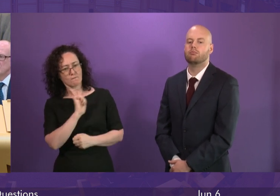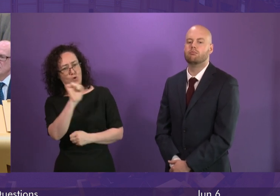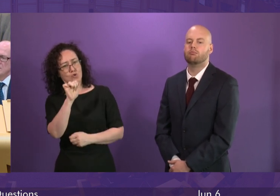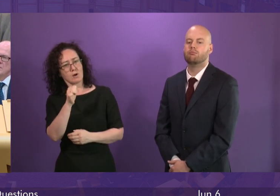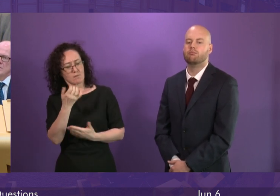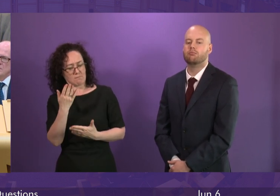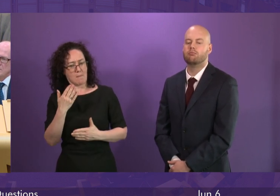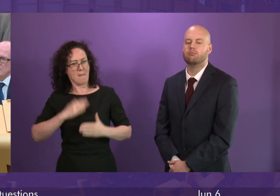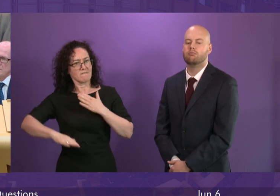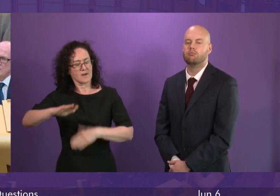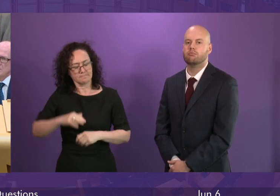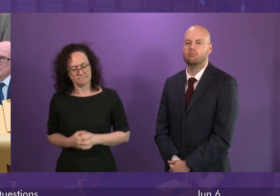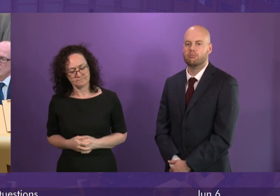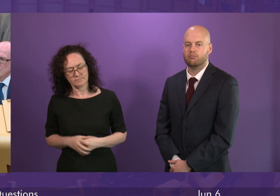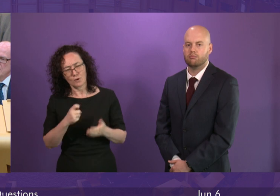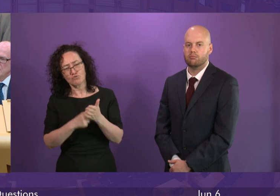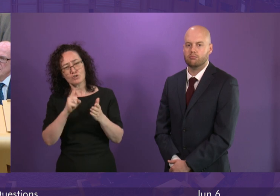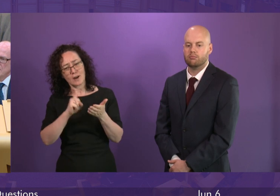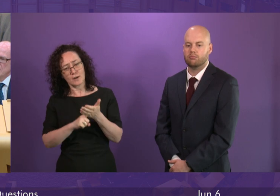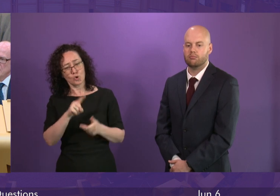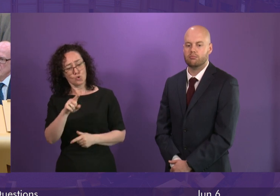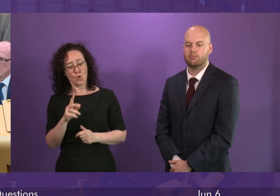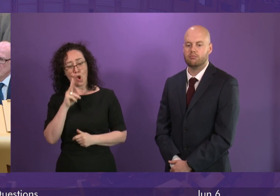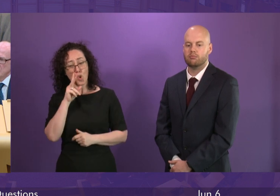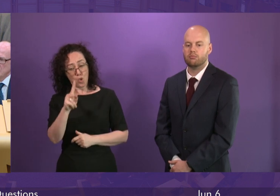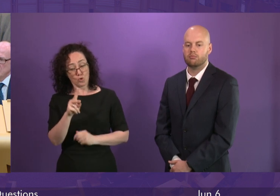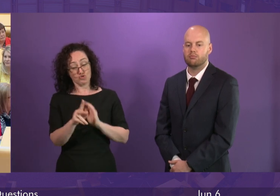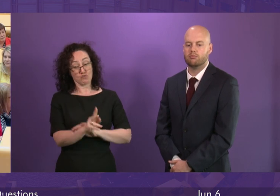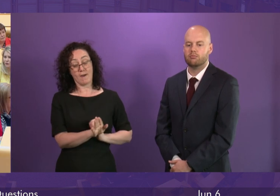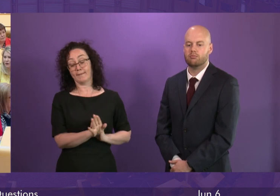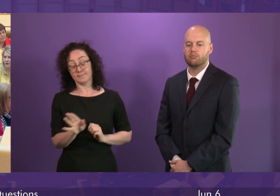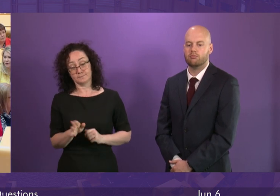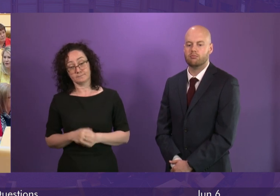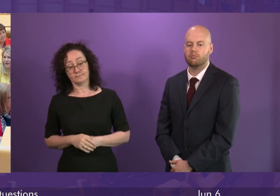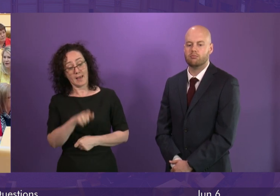no closer than the man who is sitting on his right—Iain Gray—who sat on the Smith commission